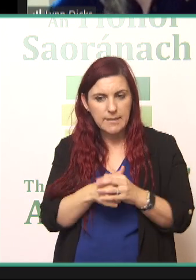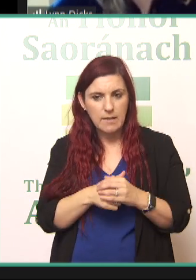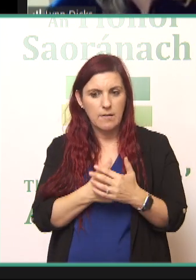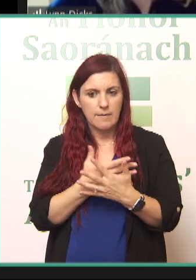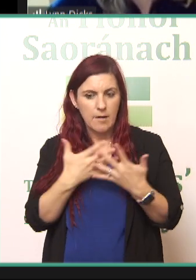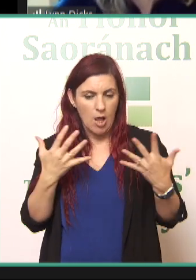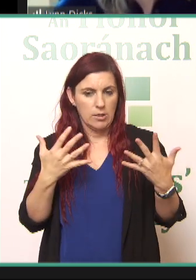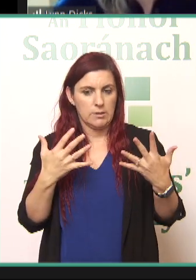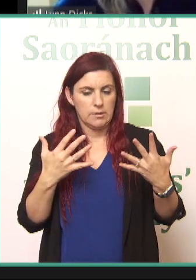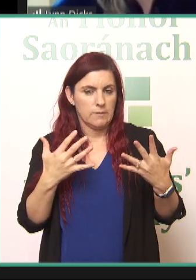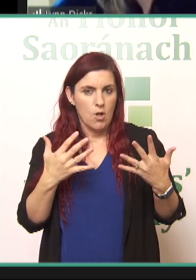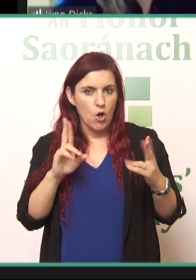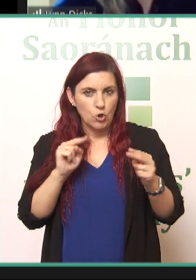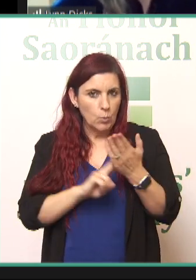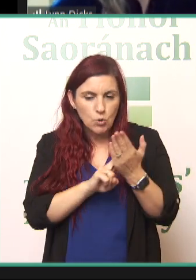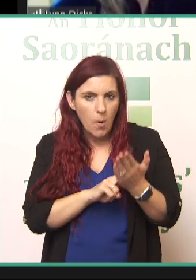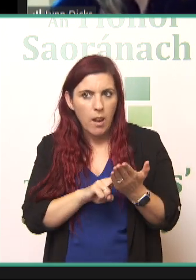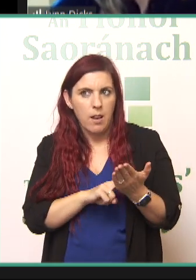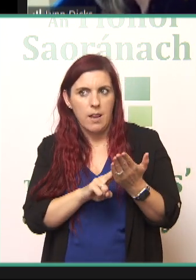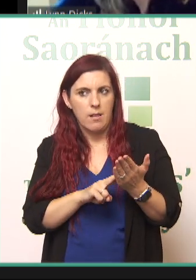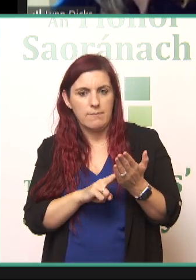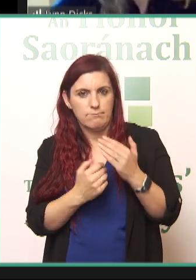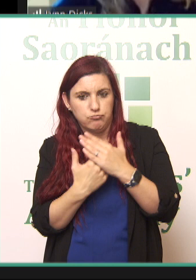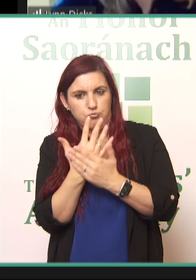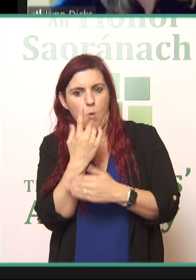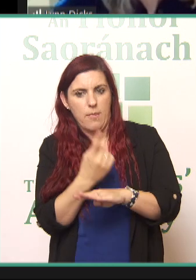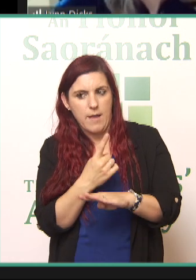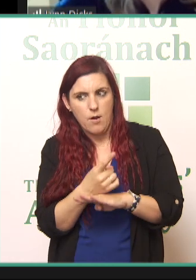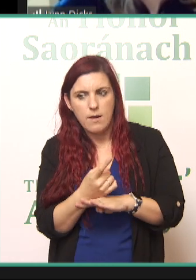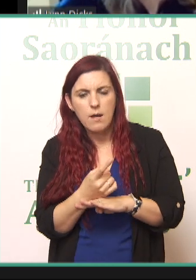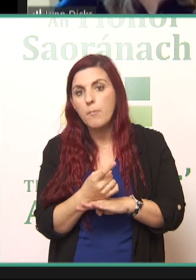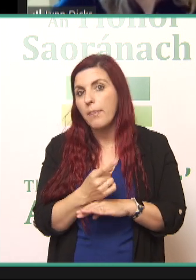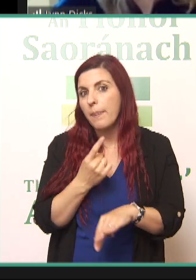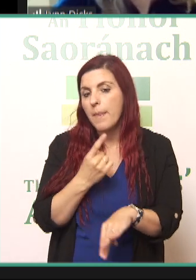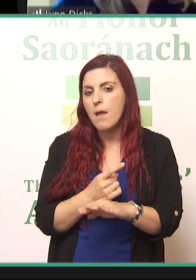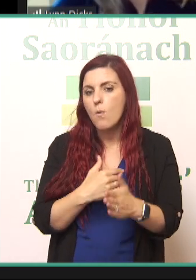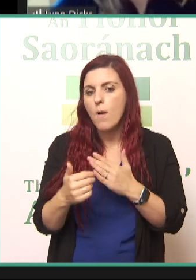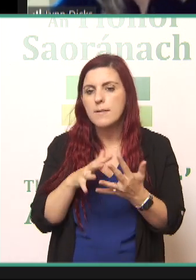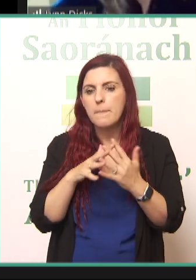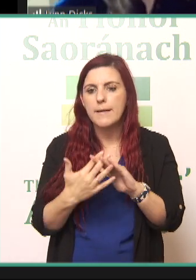else on Earth um and what's grown there is is a combination of grapes and mangoes and a few other